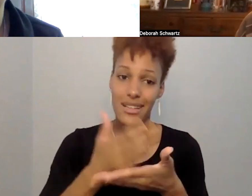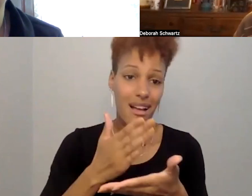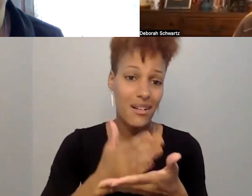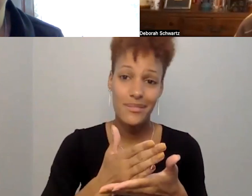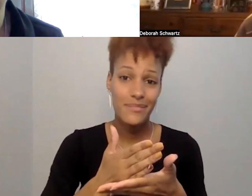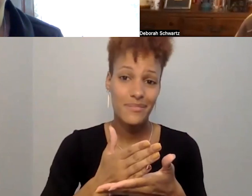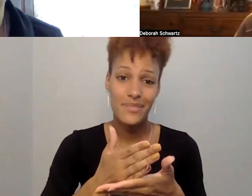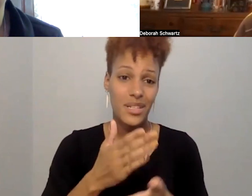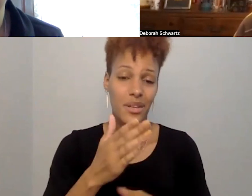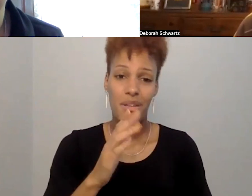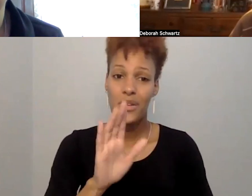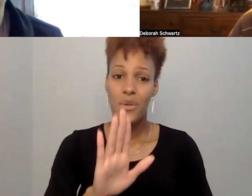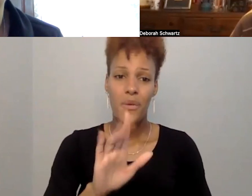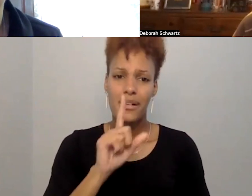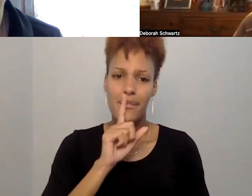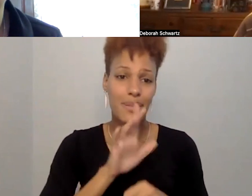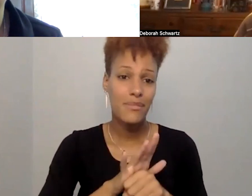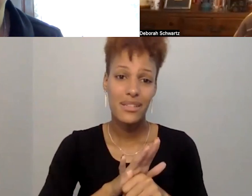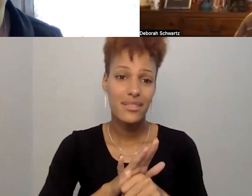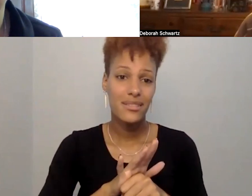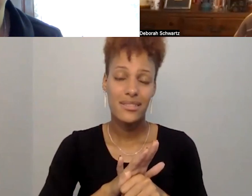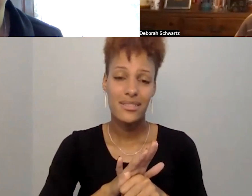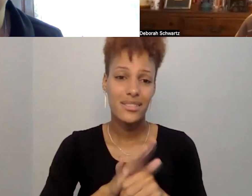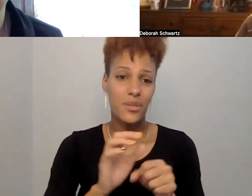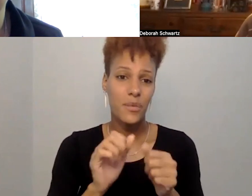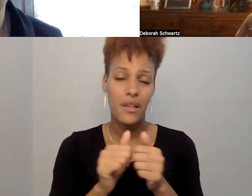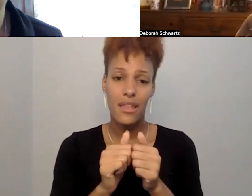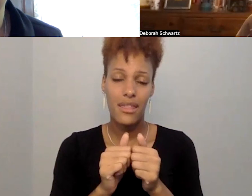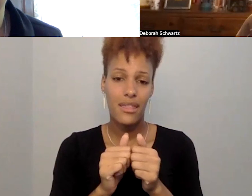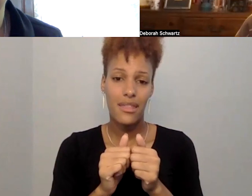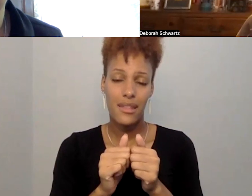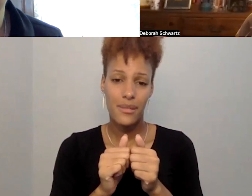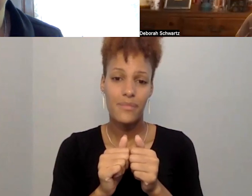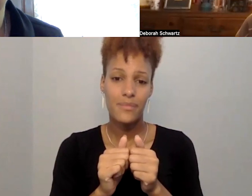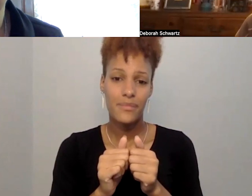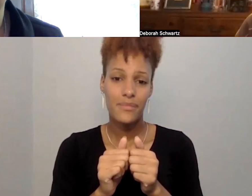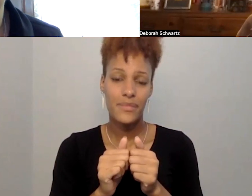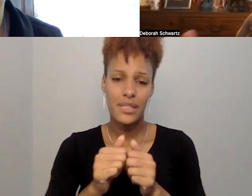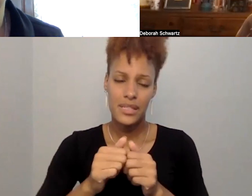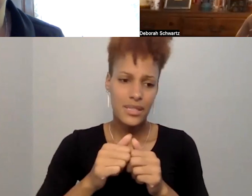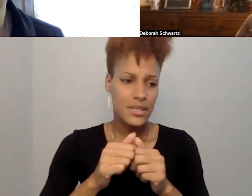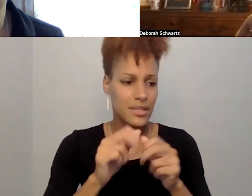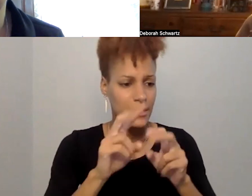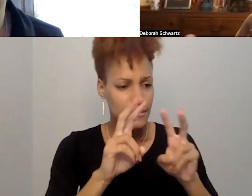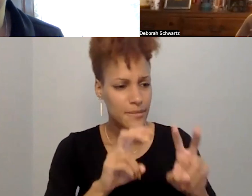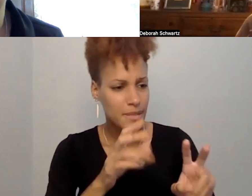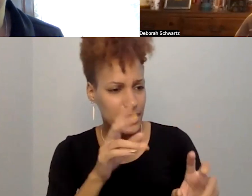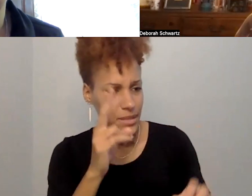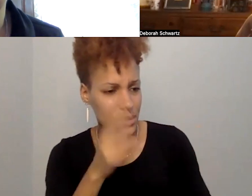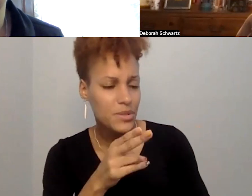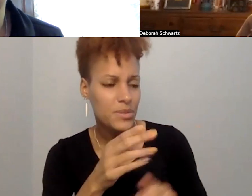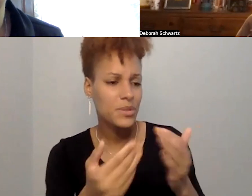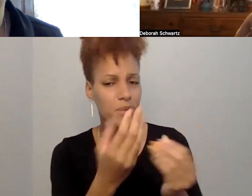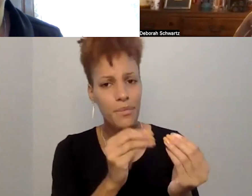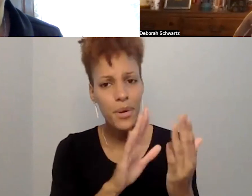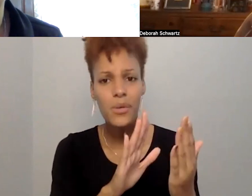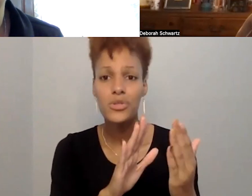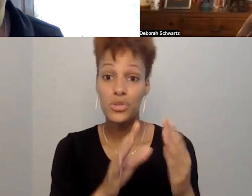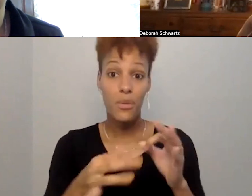you know, sort of your commitment to looking at history in new ways in important ways and